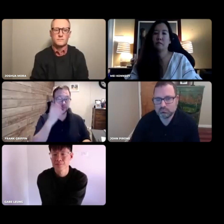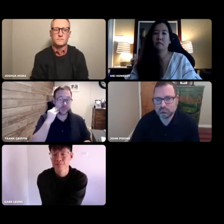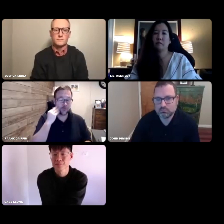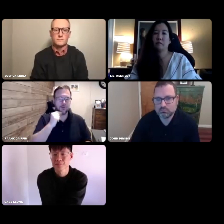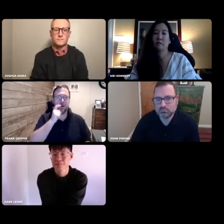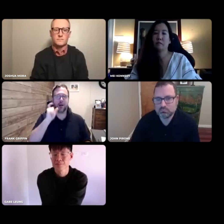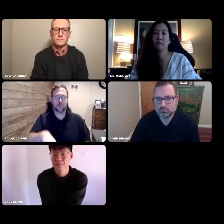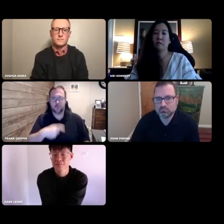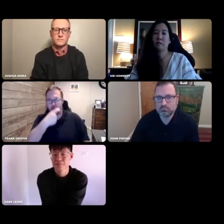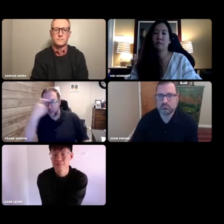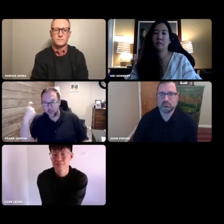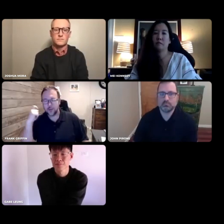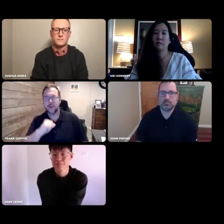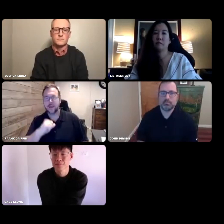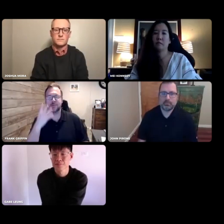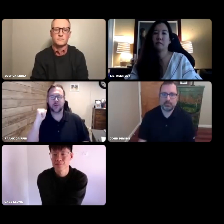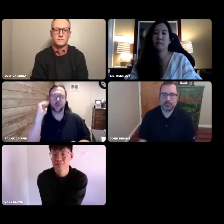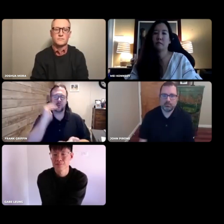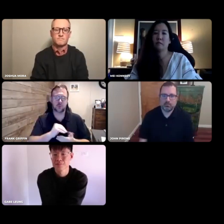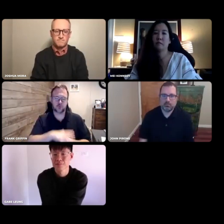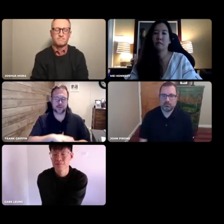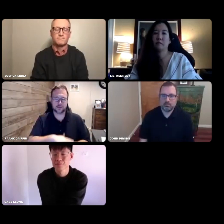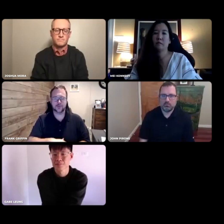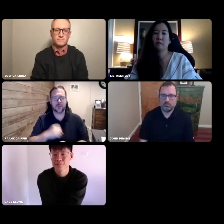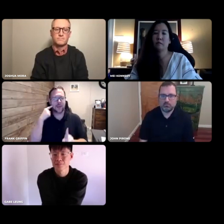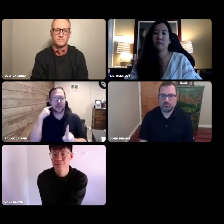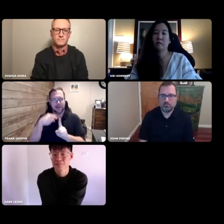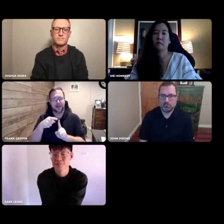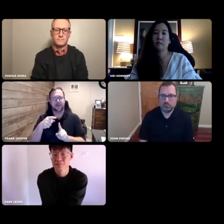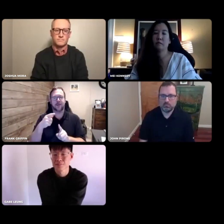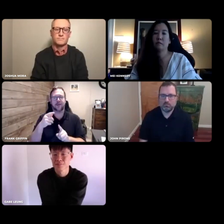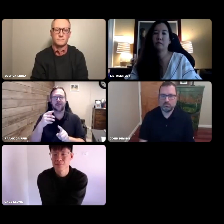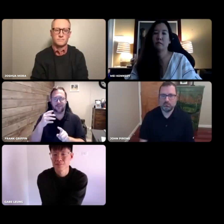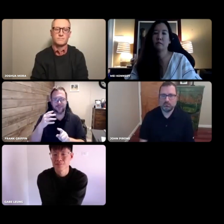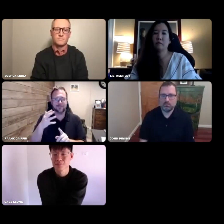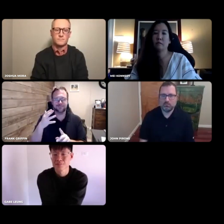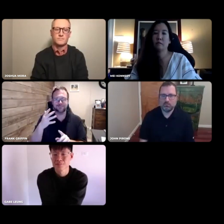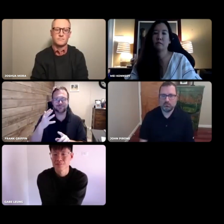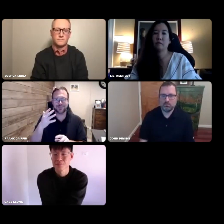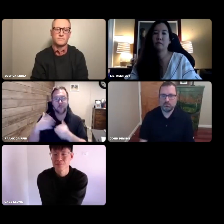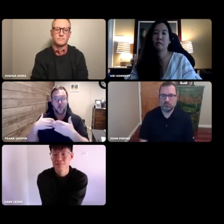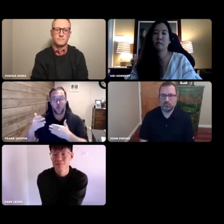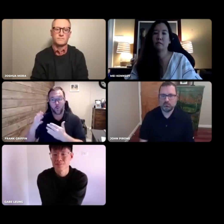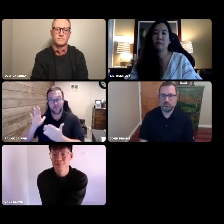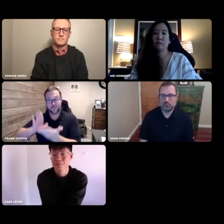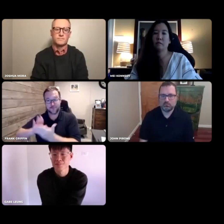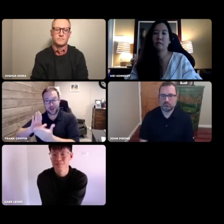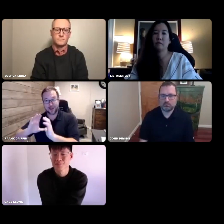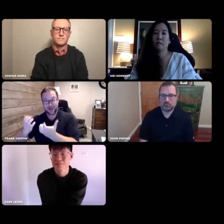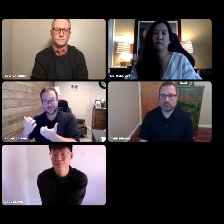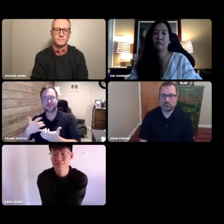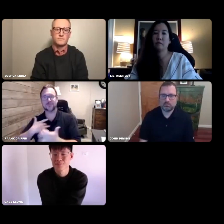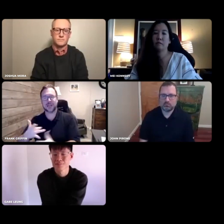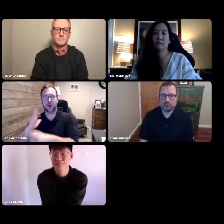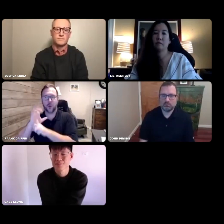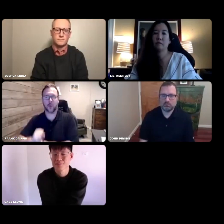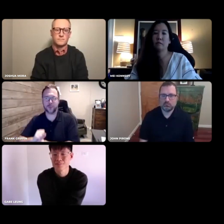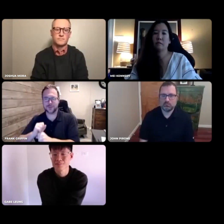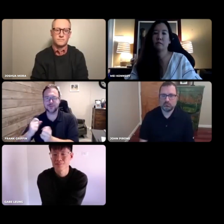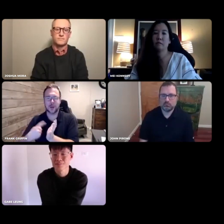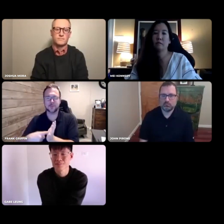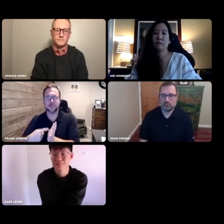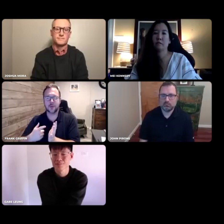Having that is one less thing to worry about.